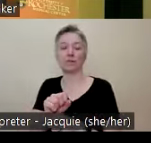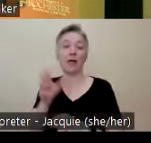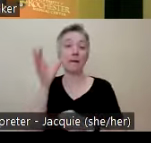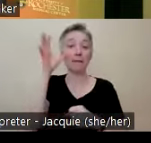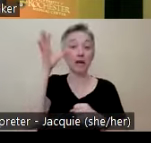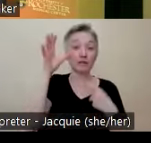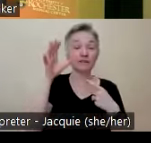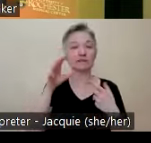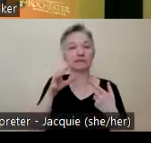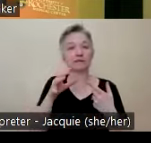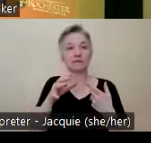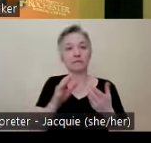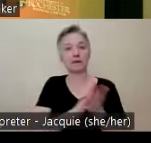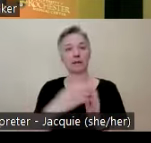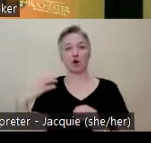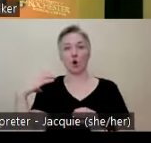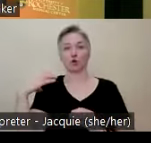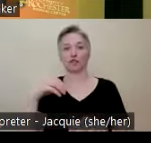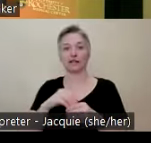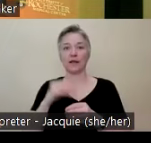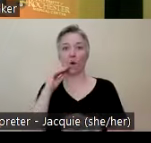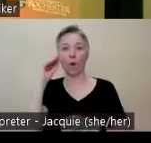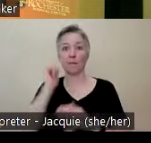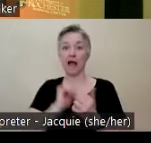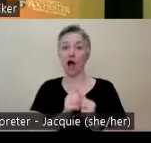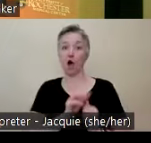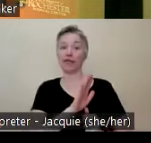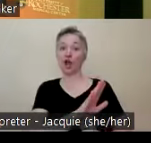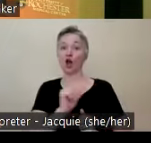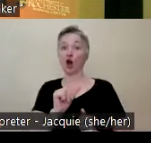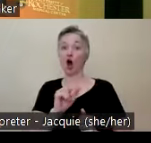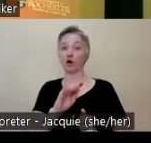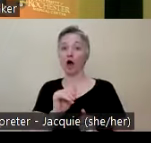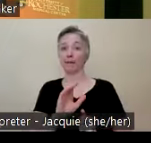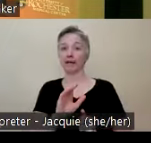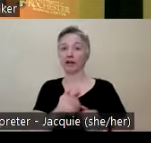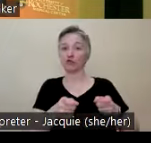like how their own autonomic regulation might play a role do you have thoughts on that yeah